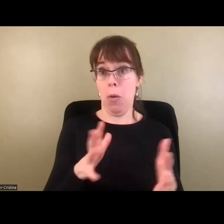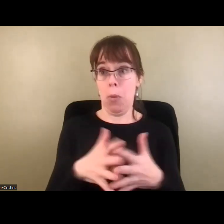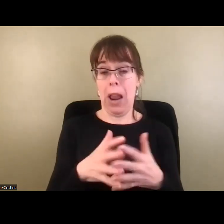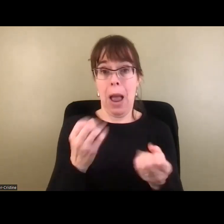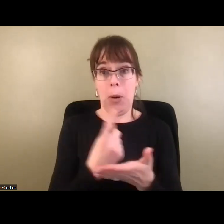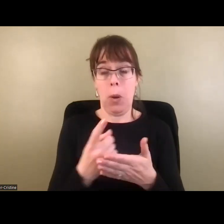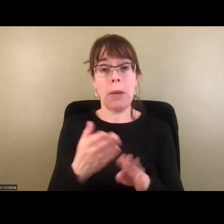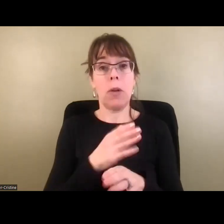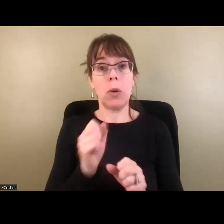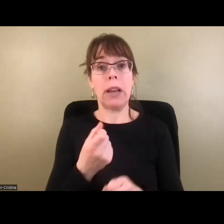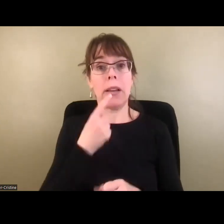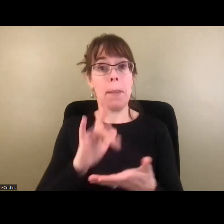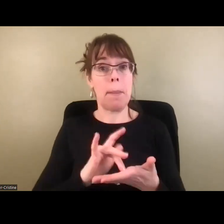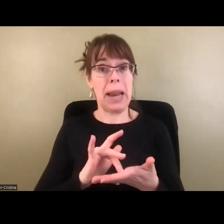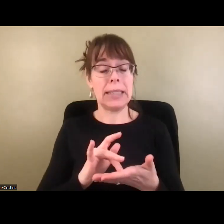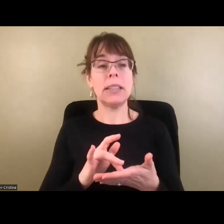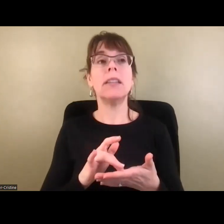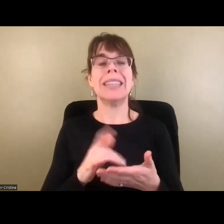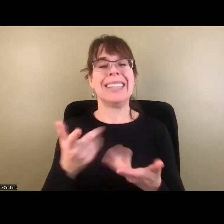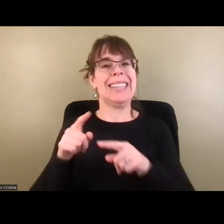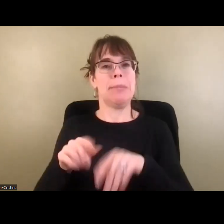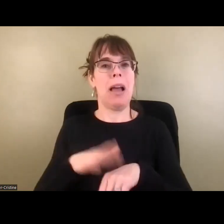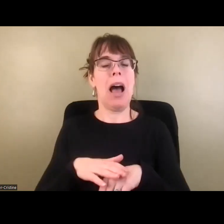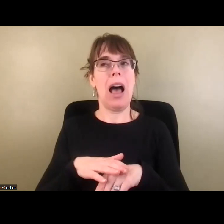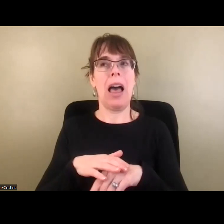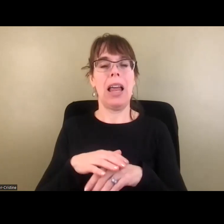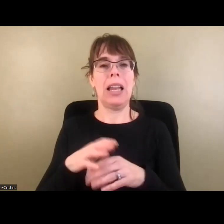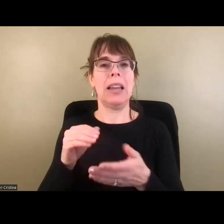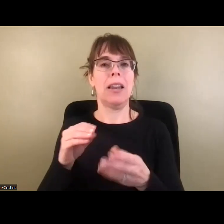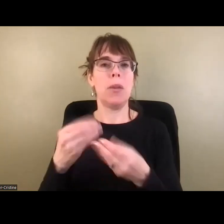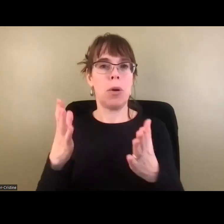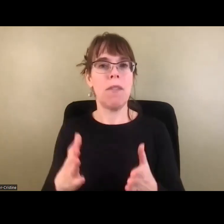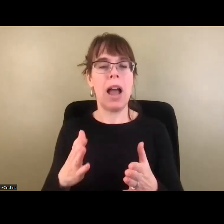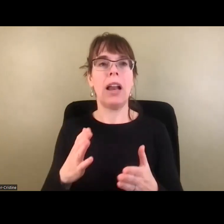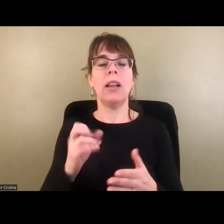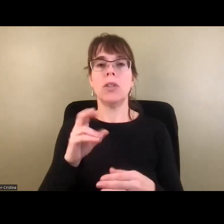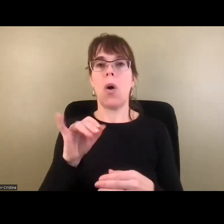It depends on the provider. So these telehealth organizations do have trained abortion providers